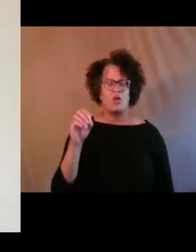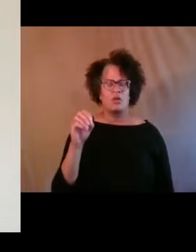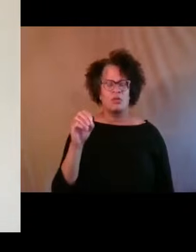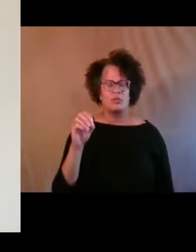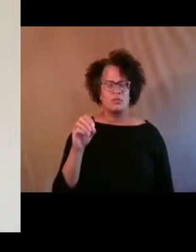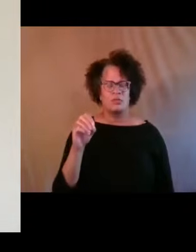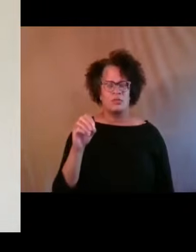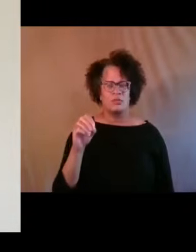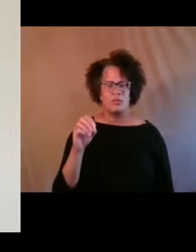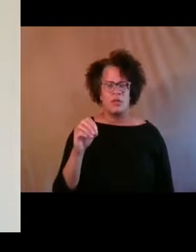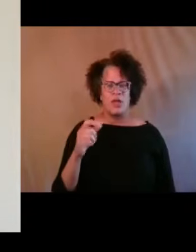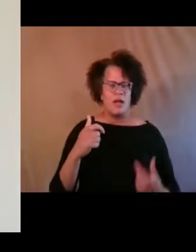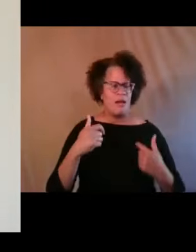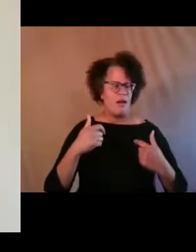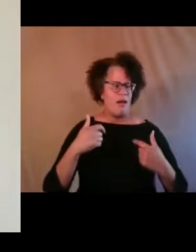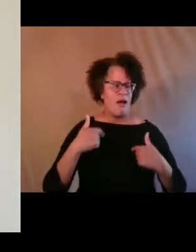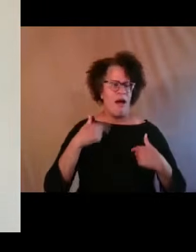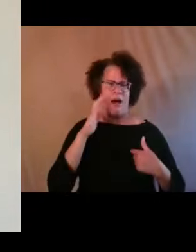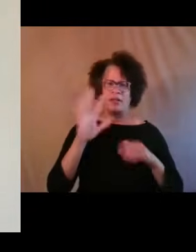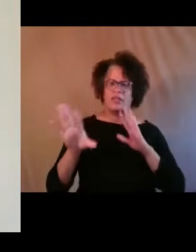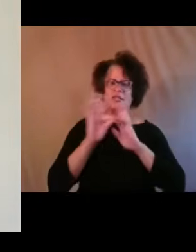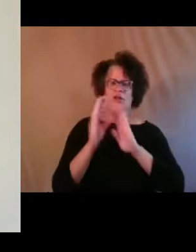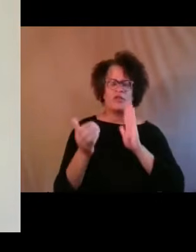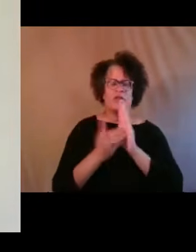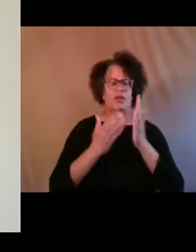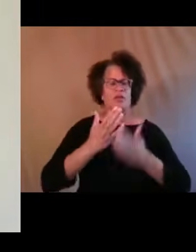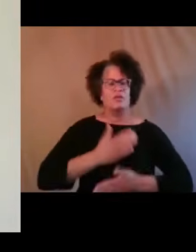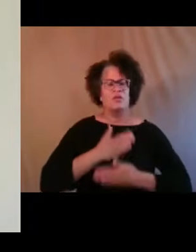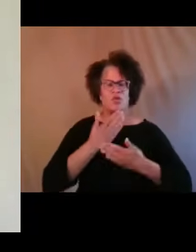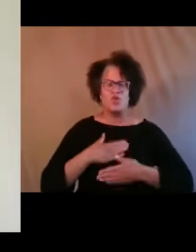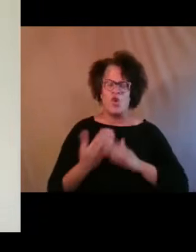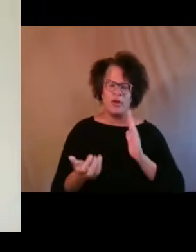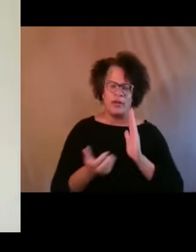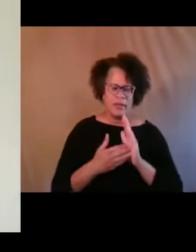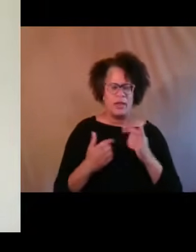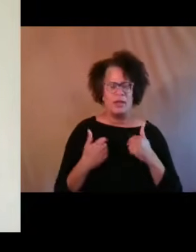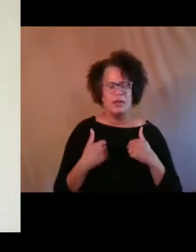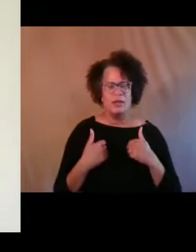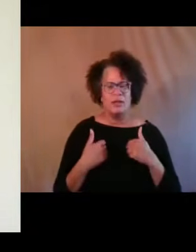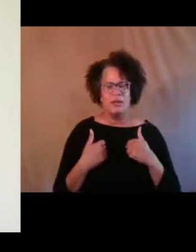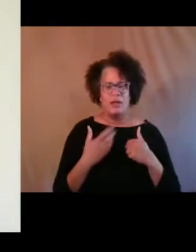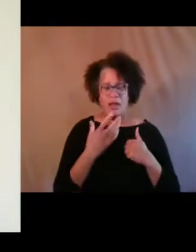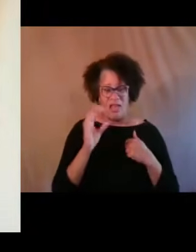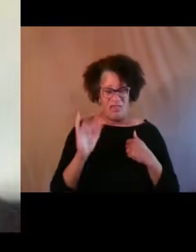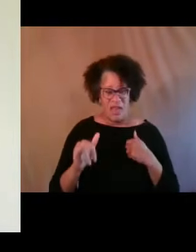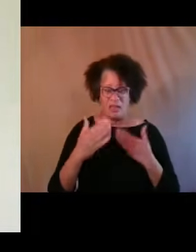I rediscovered joy again and it is good again.